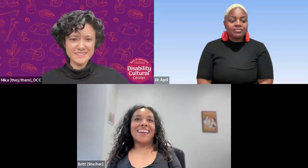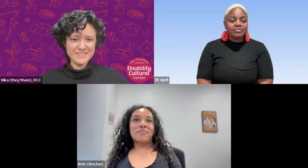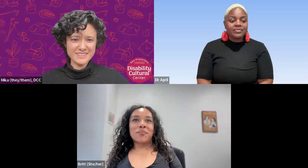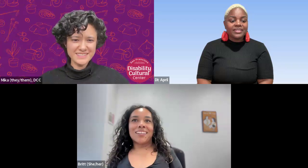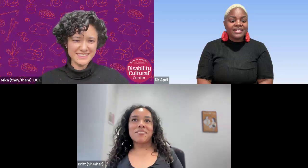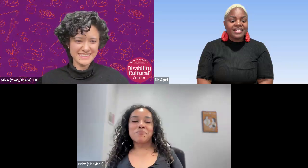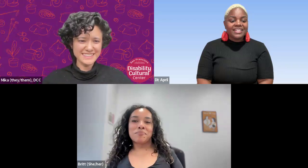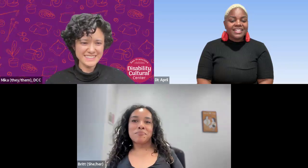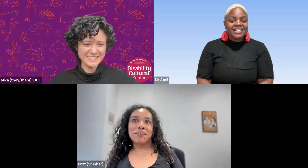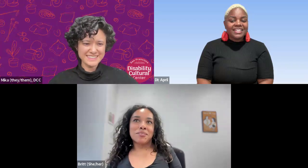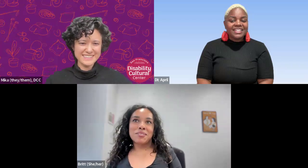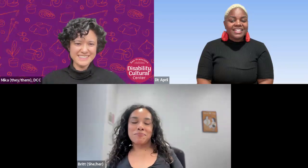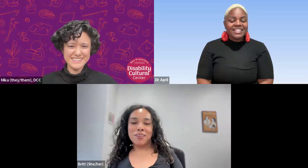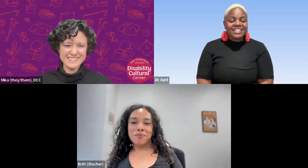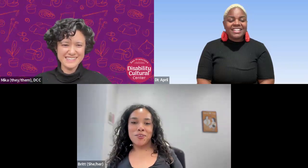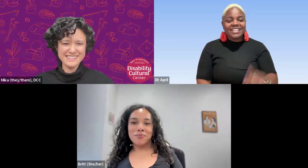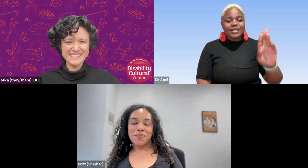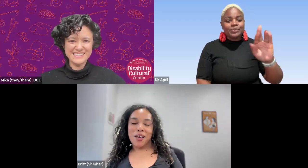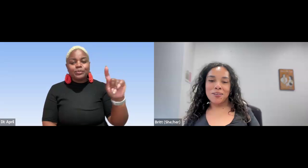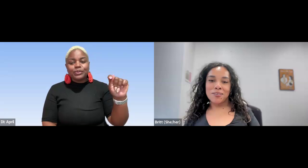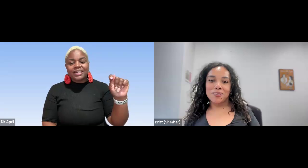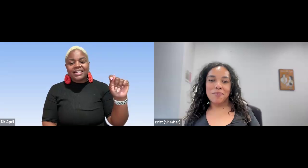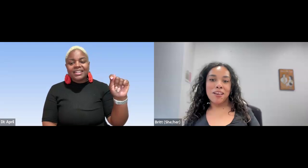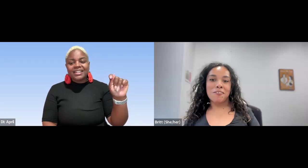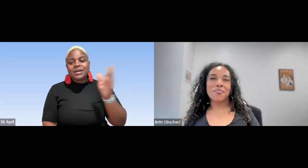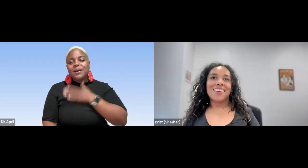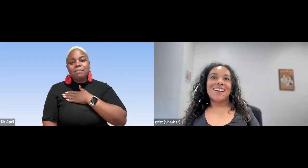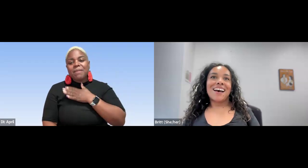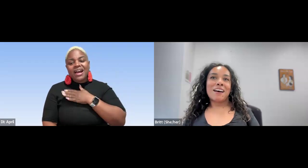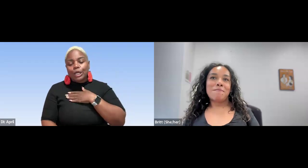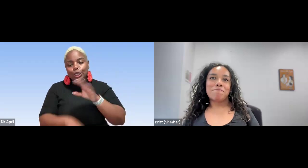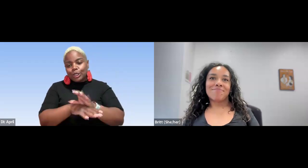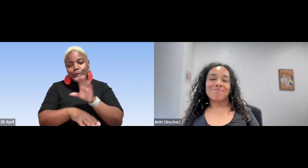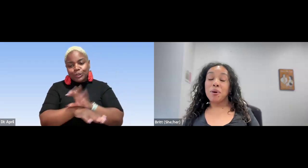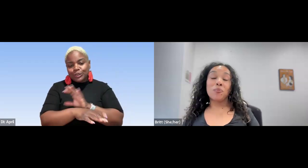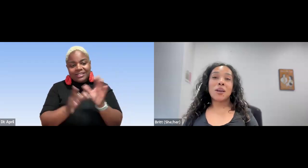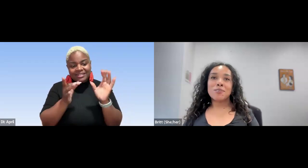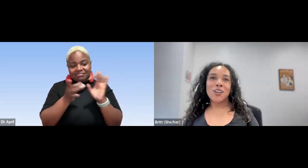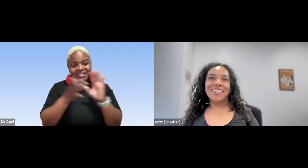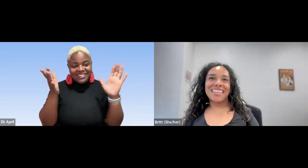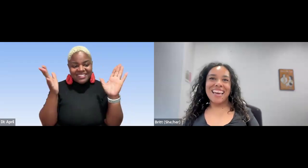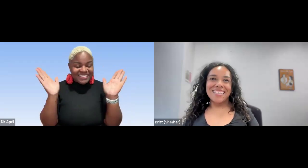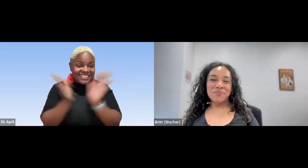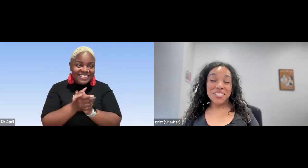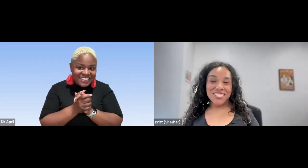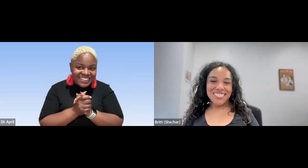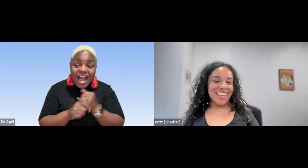Hey, everyone. I, my, my computer, uh, cut me off. Um, but what I was trying to get at is really just